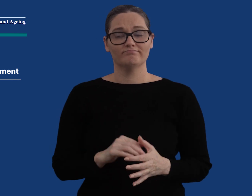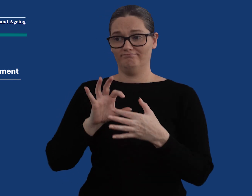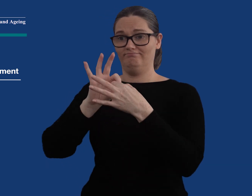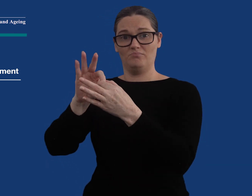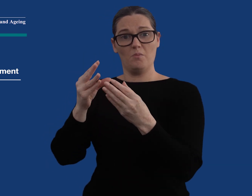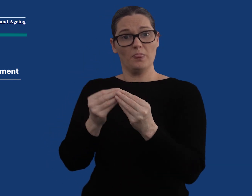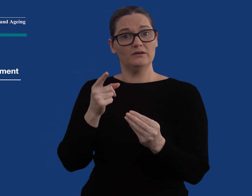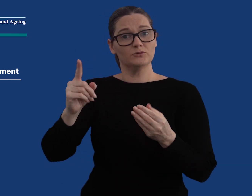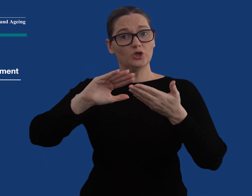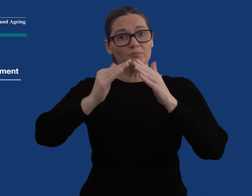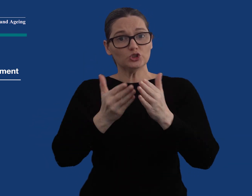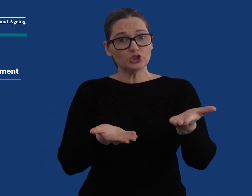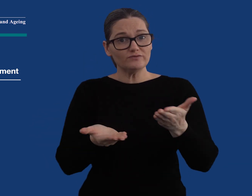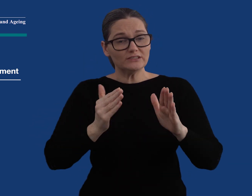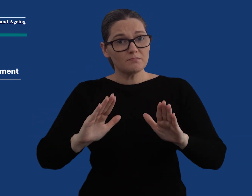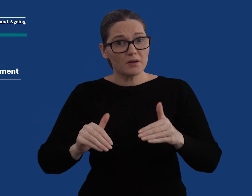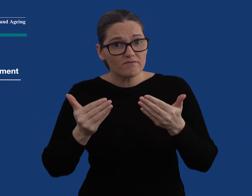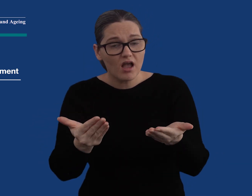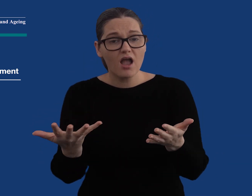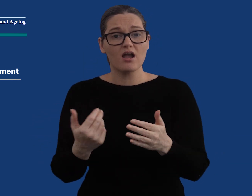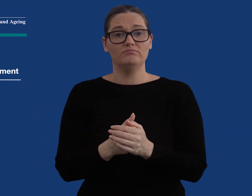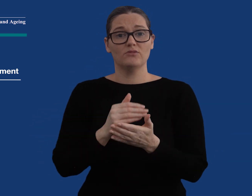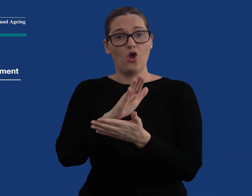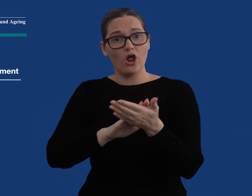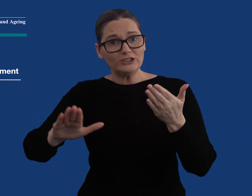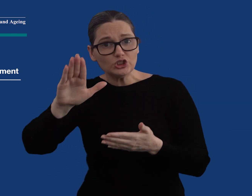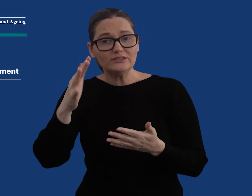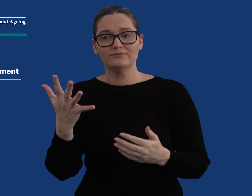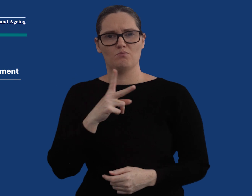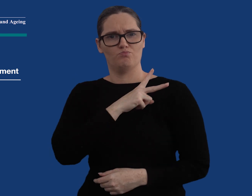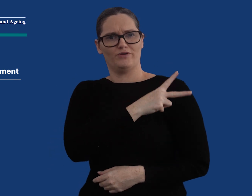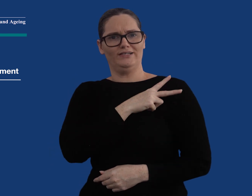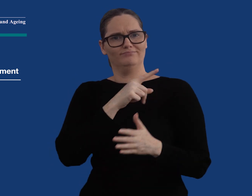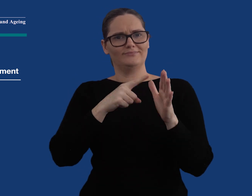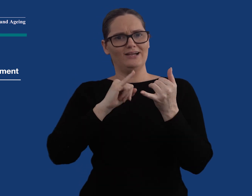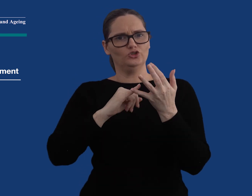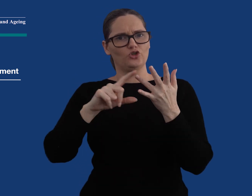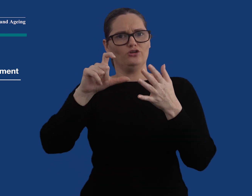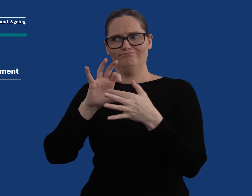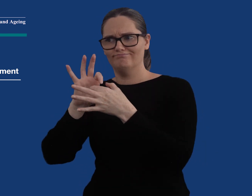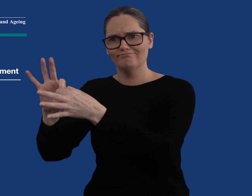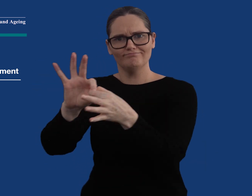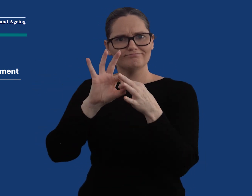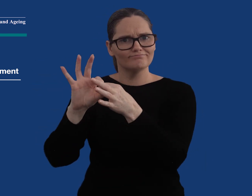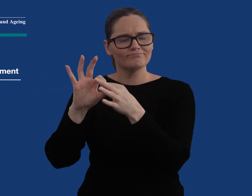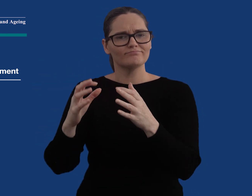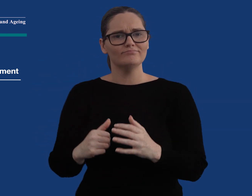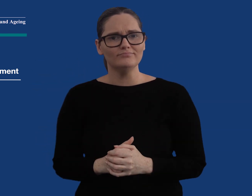• community service providers, colleges and professional associations